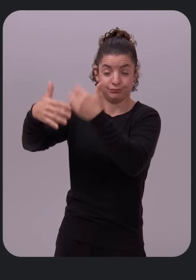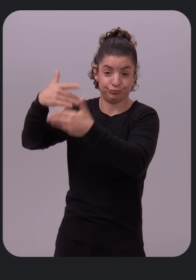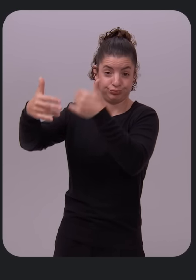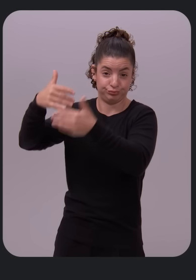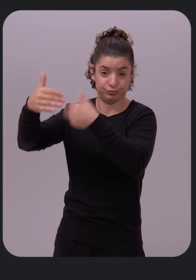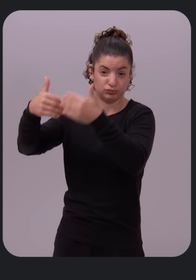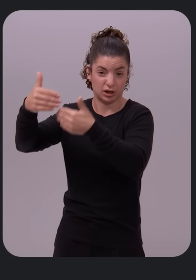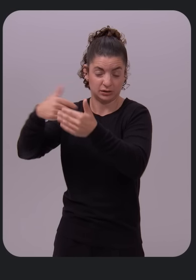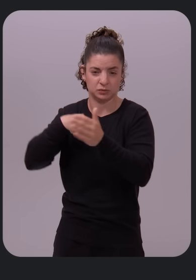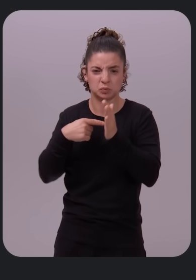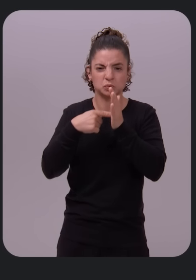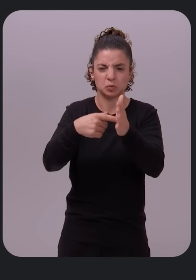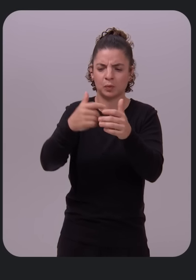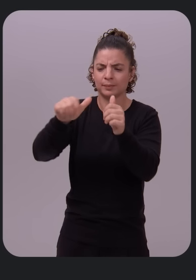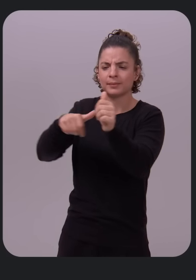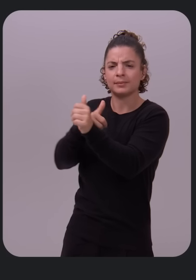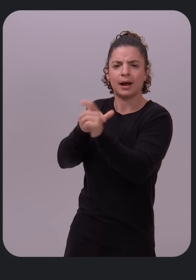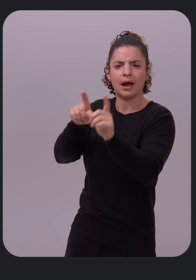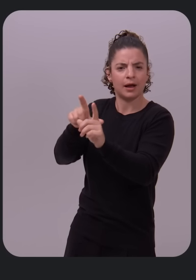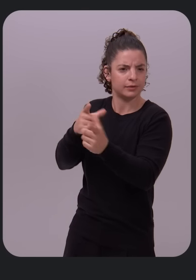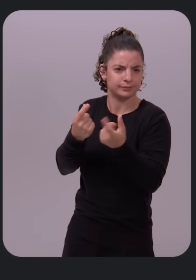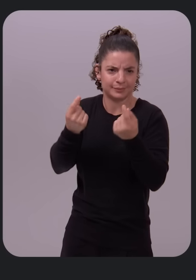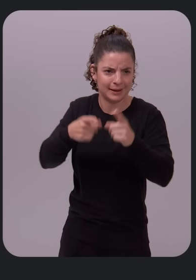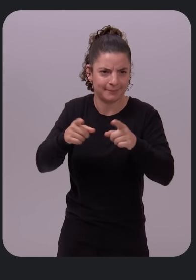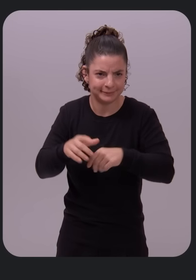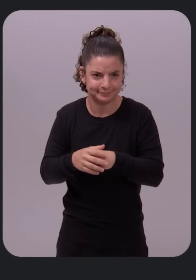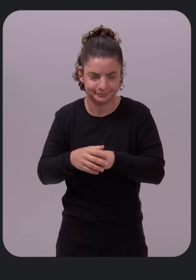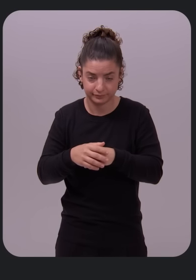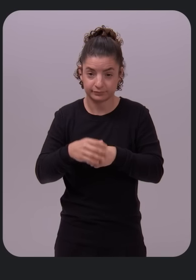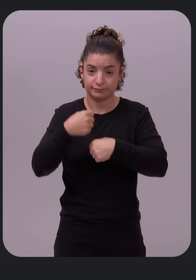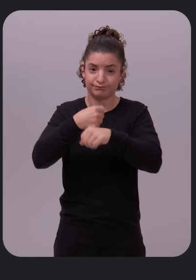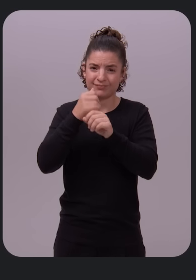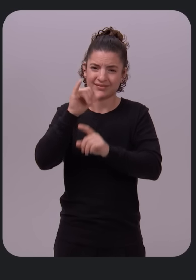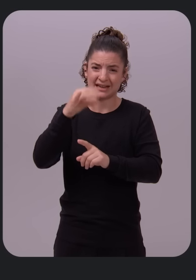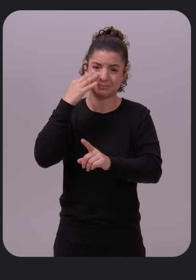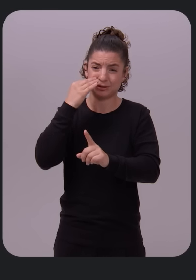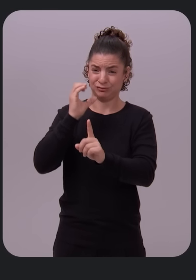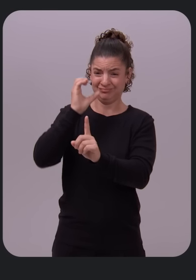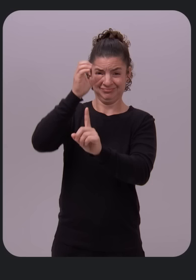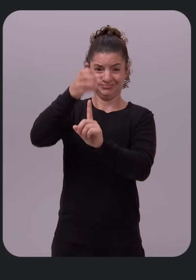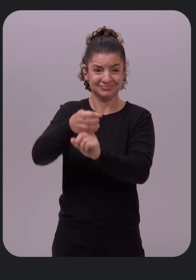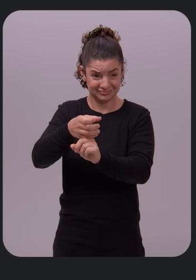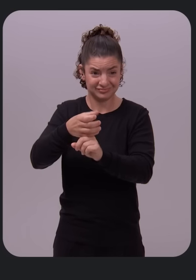happening behind the scenes. To create a try on experience that works at scale,